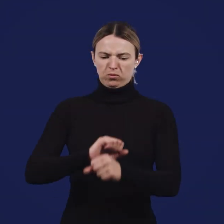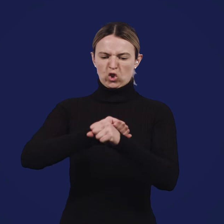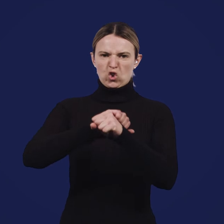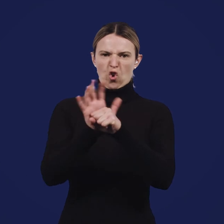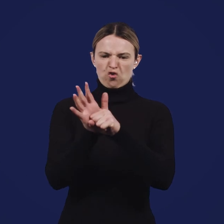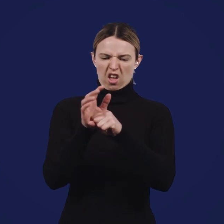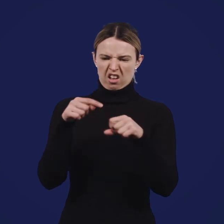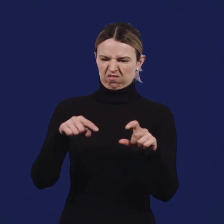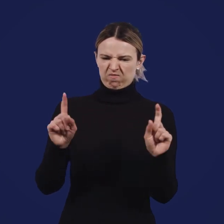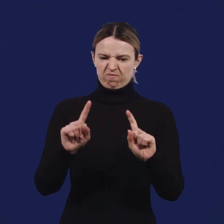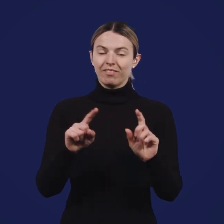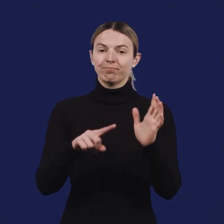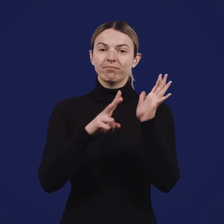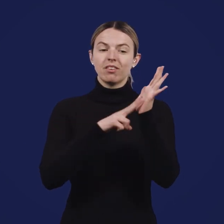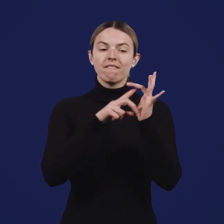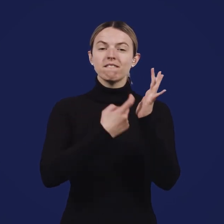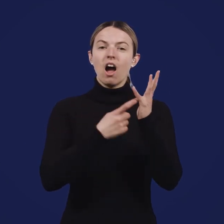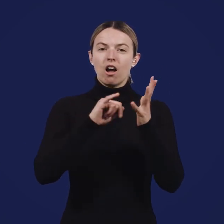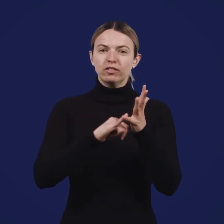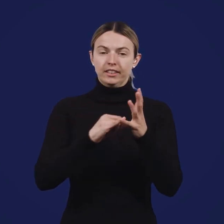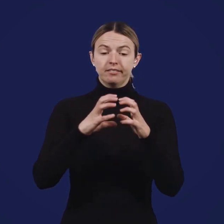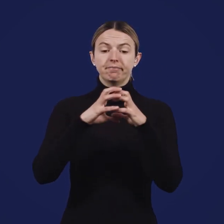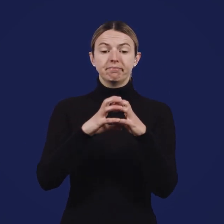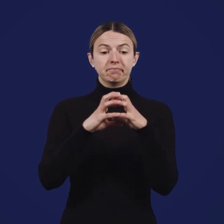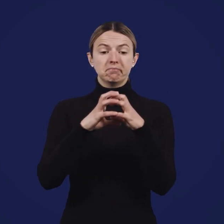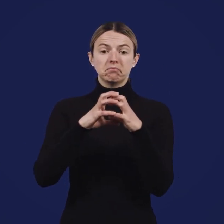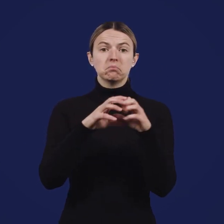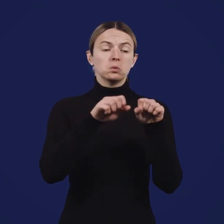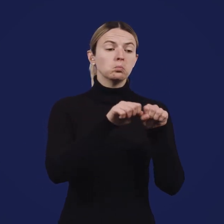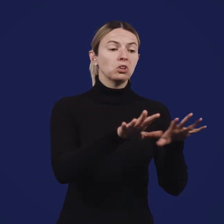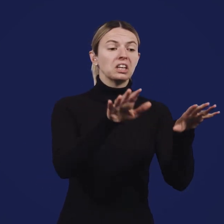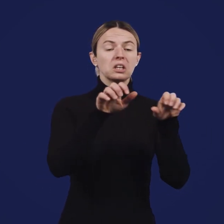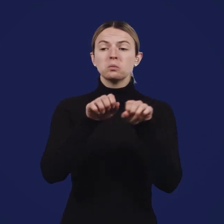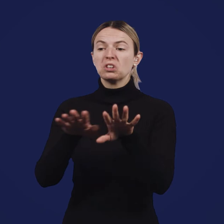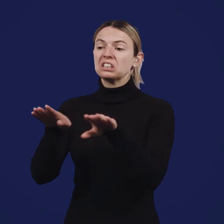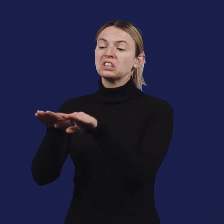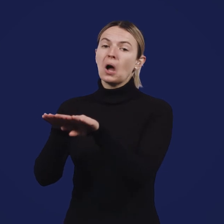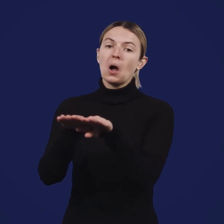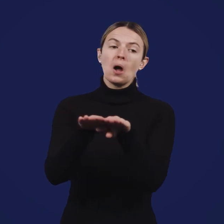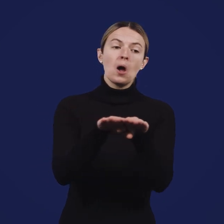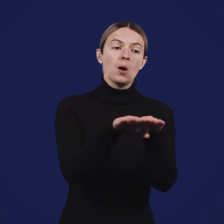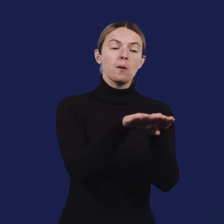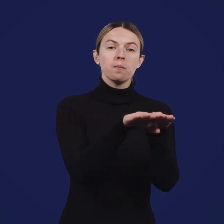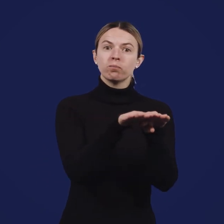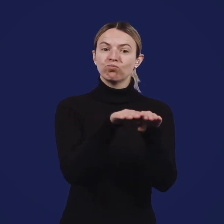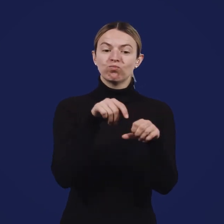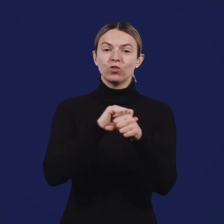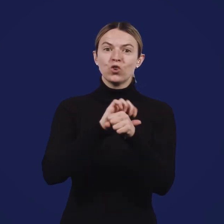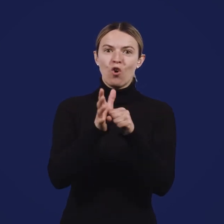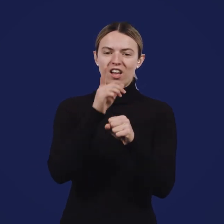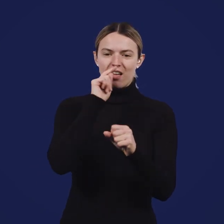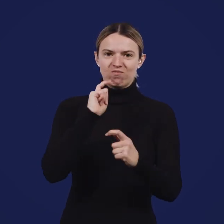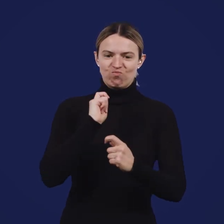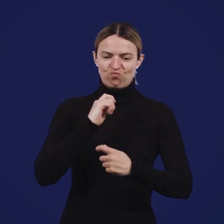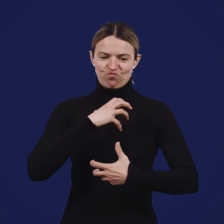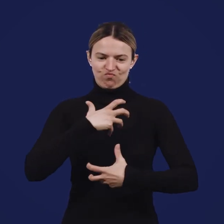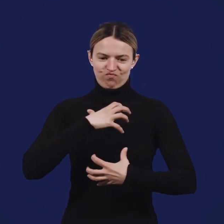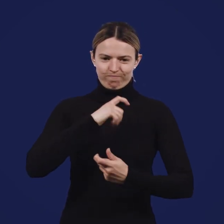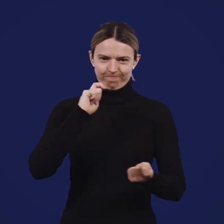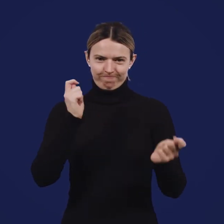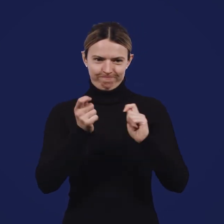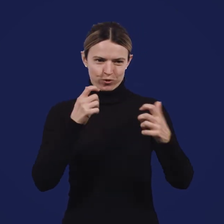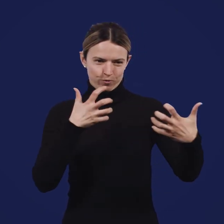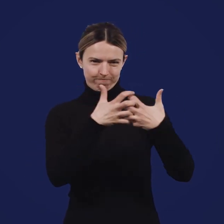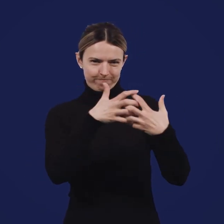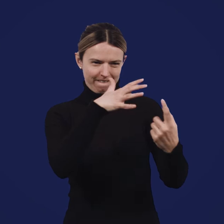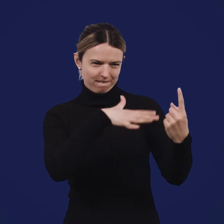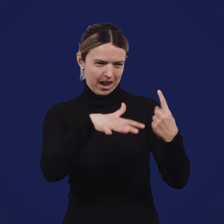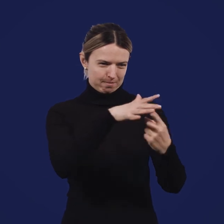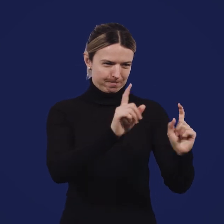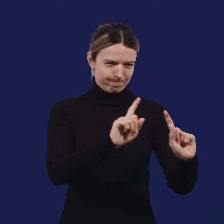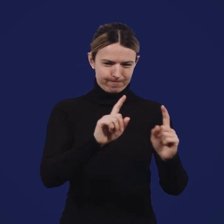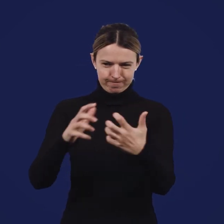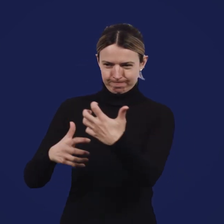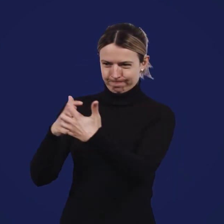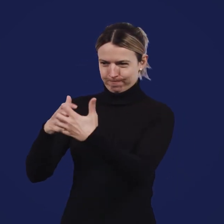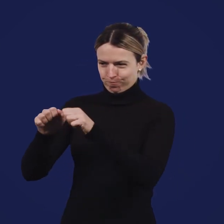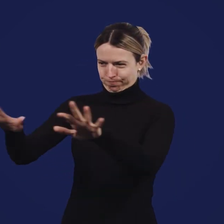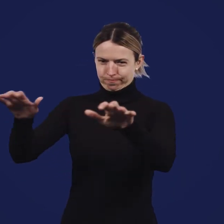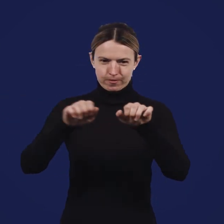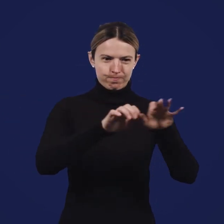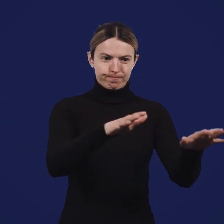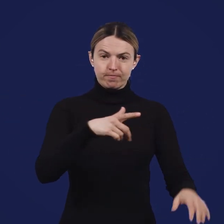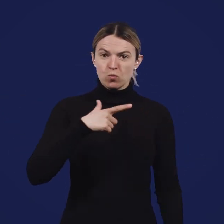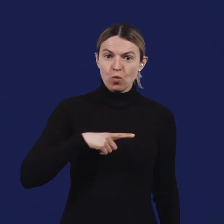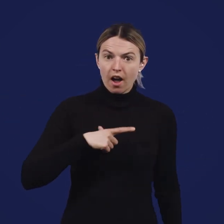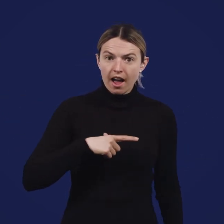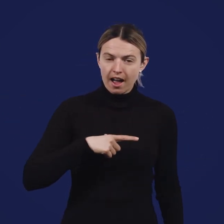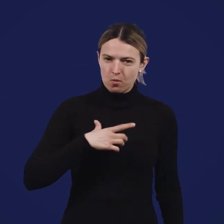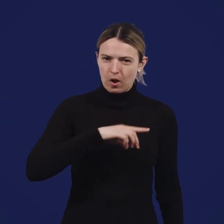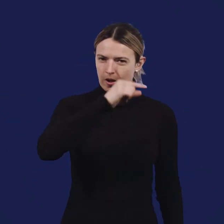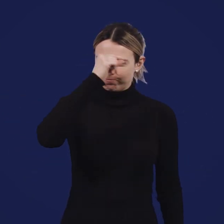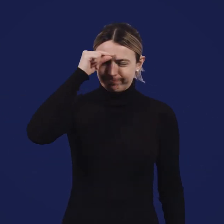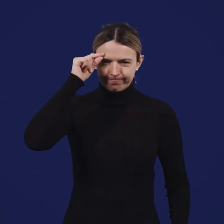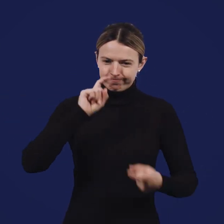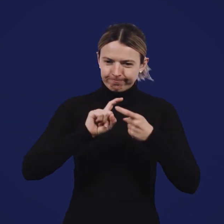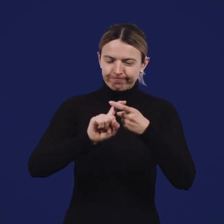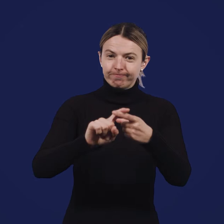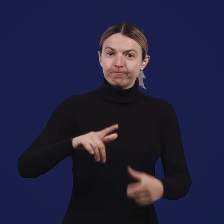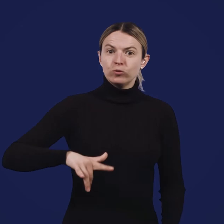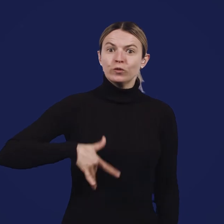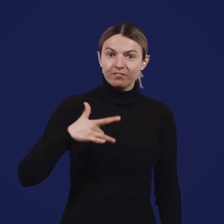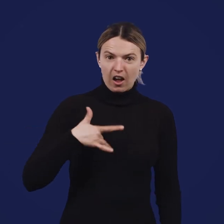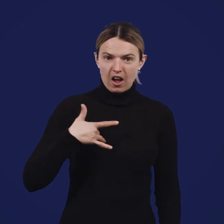COVID-19 is a virus that will mutate over time to adapt to various environments to be able to survive.